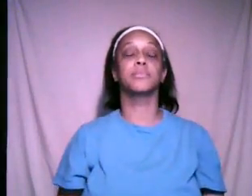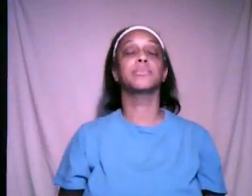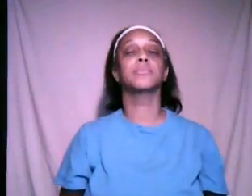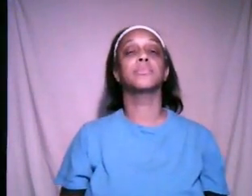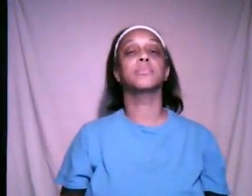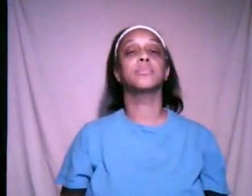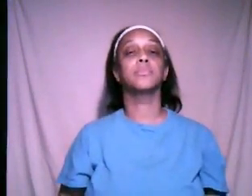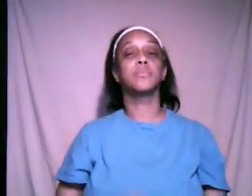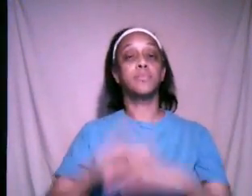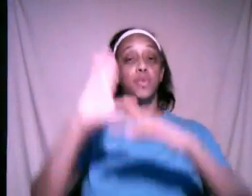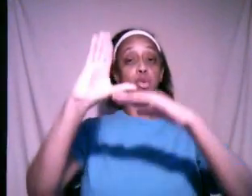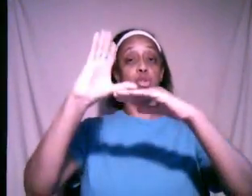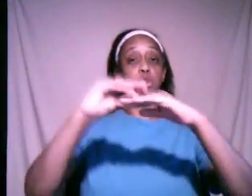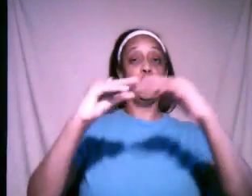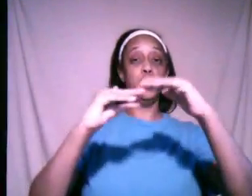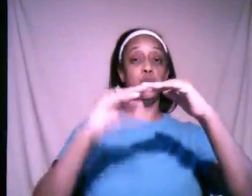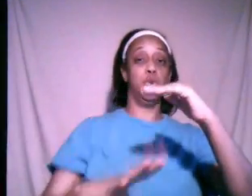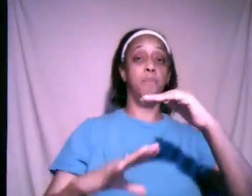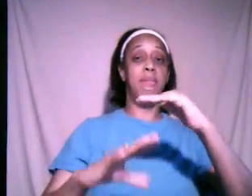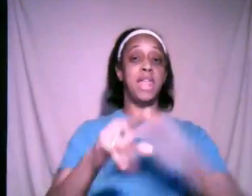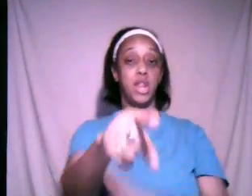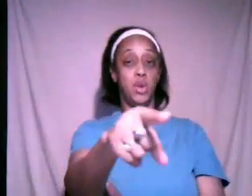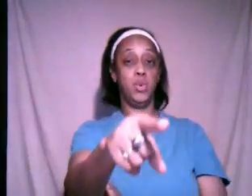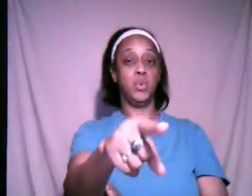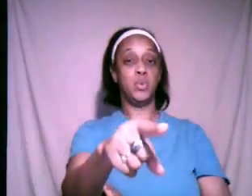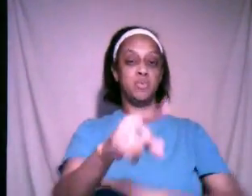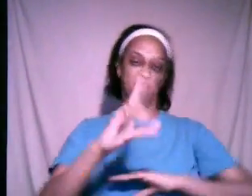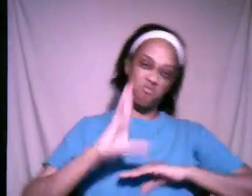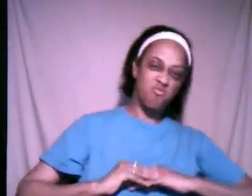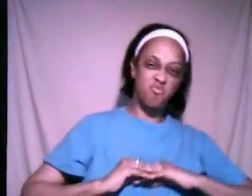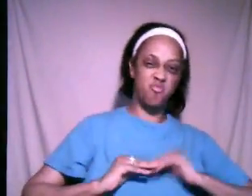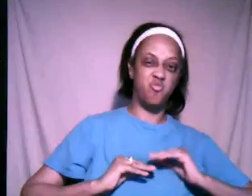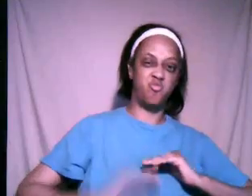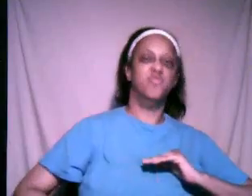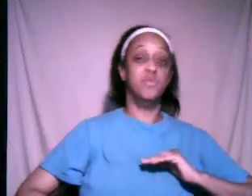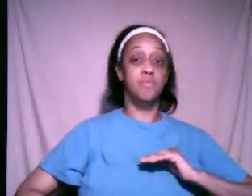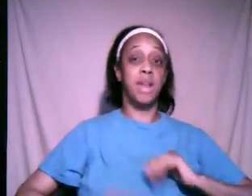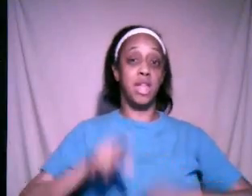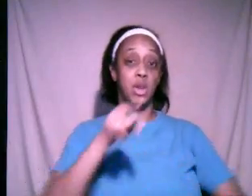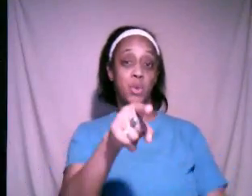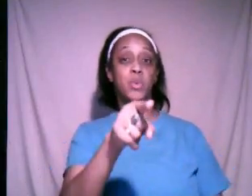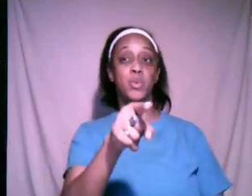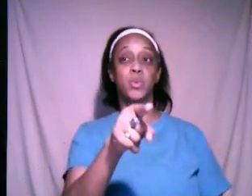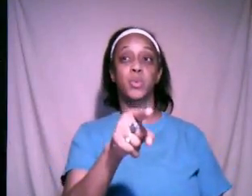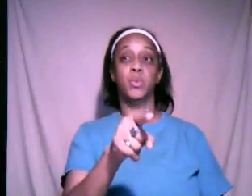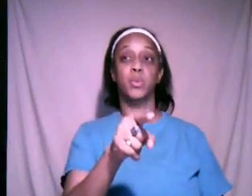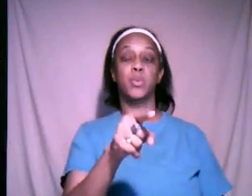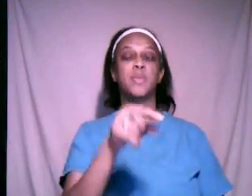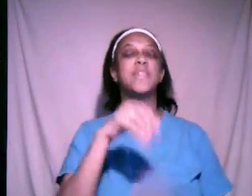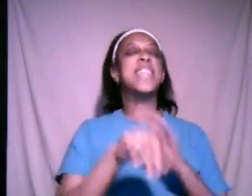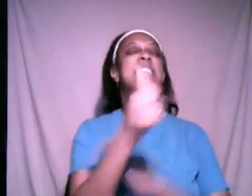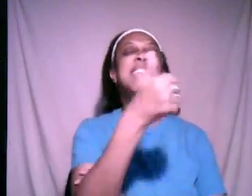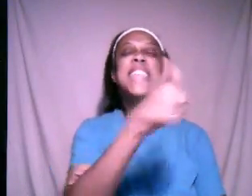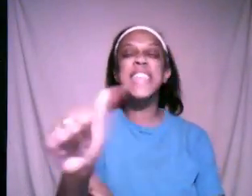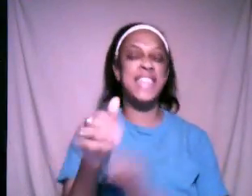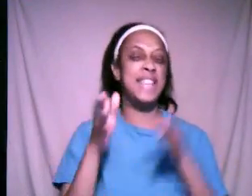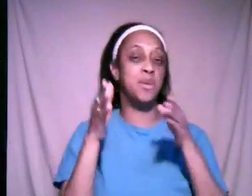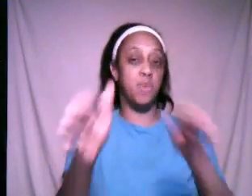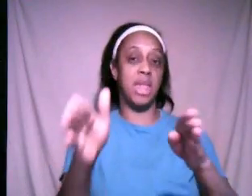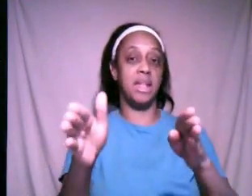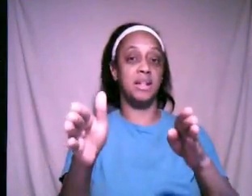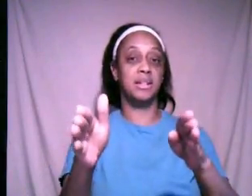* Humiliates you in any way.